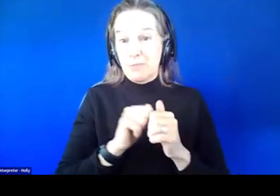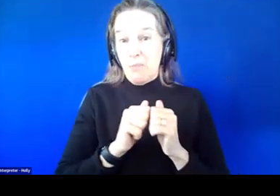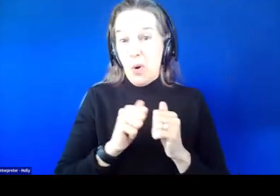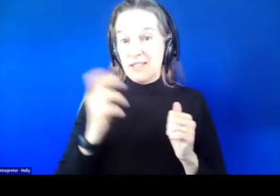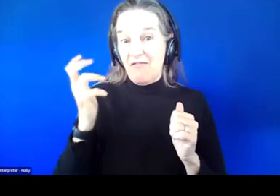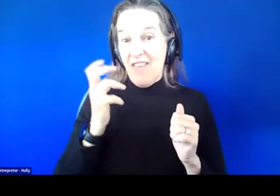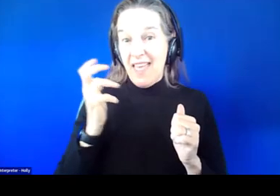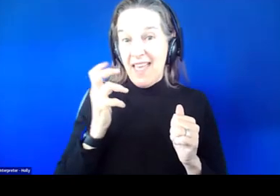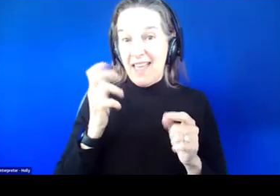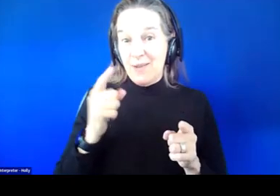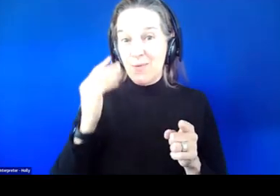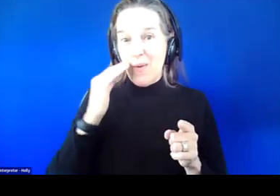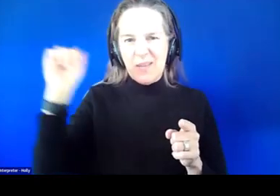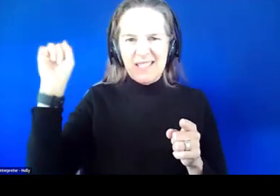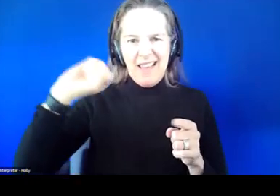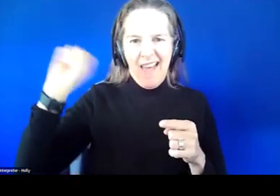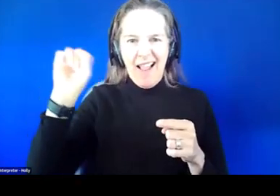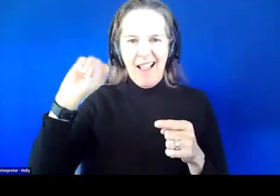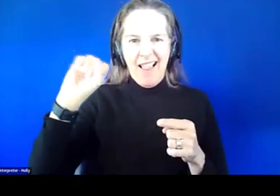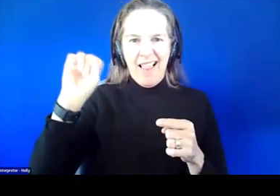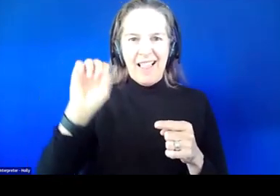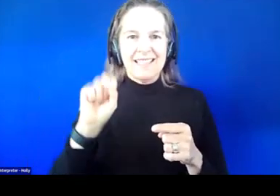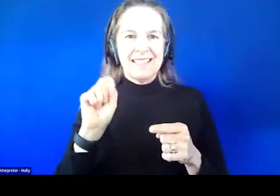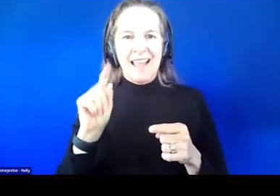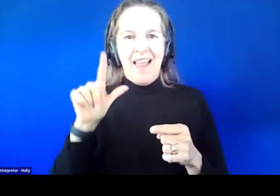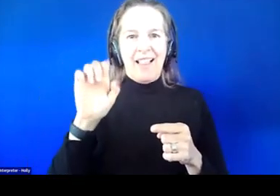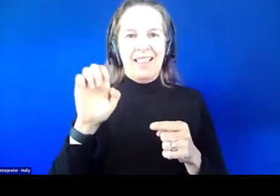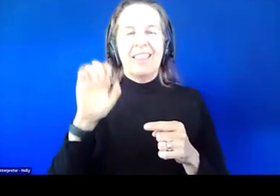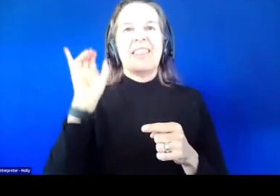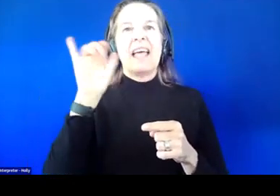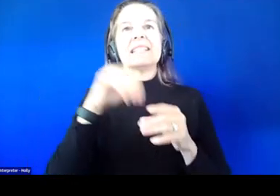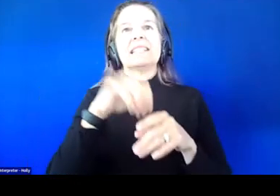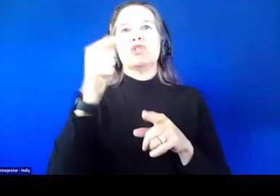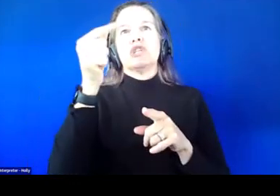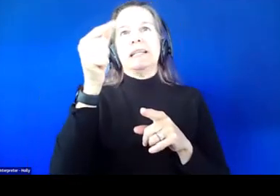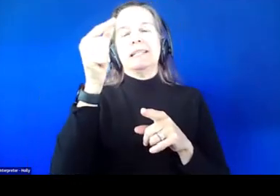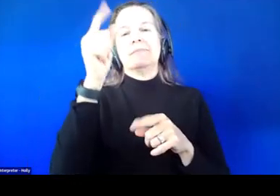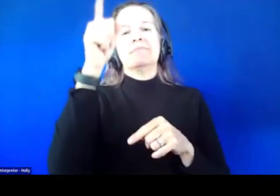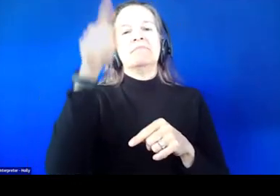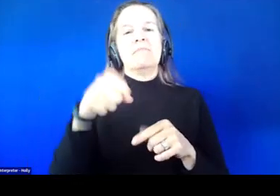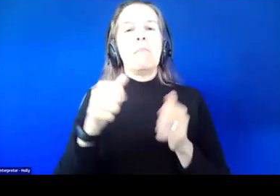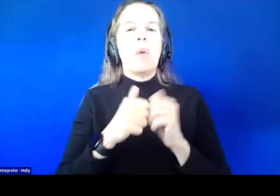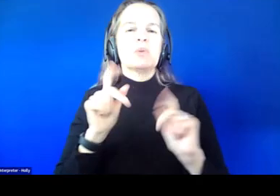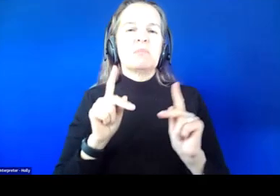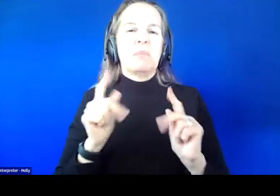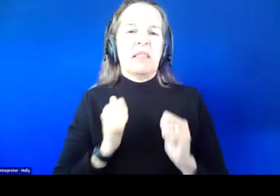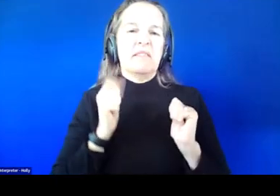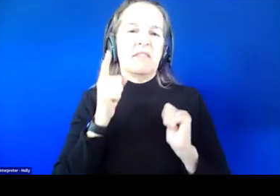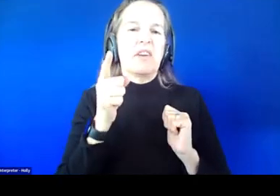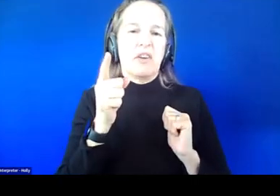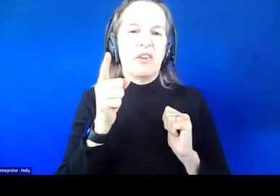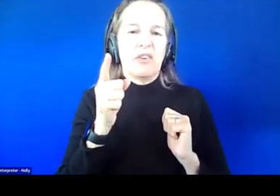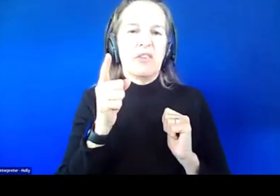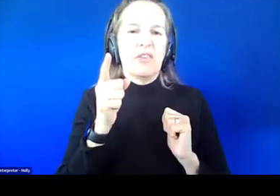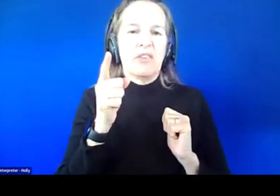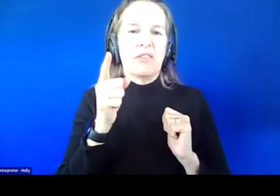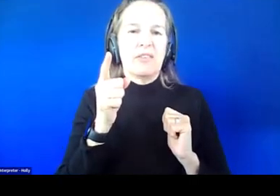yes, Seattle is in that green section that is our most populated area. Go Seahawks.